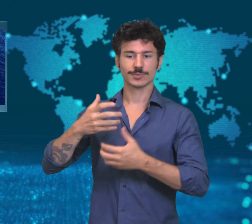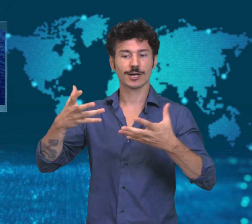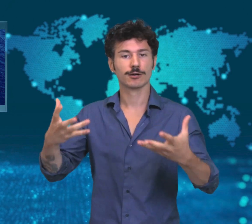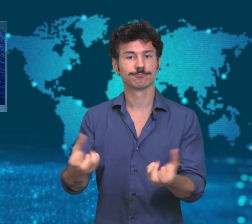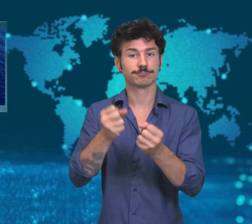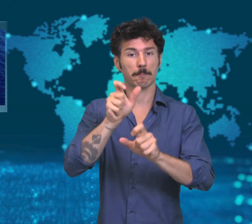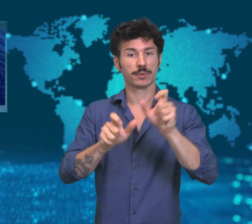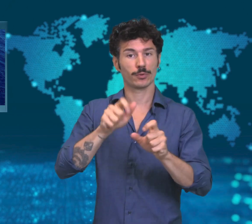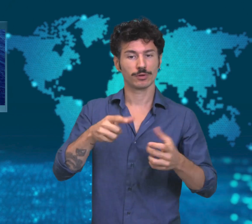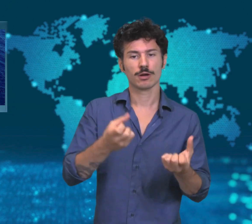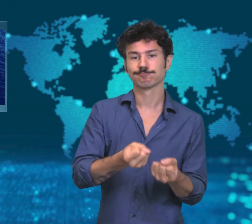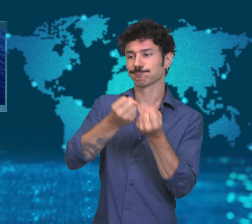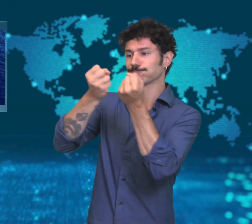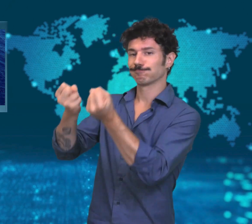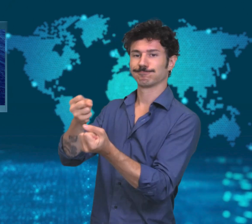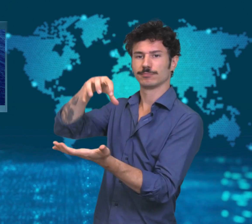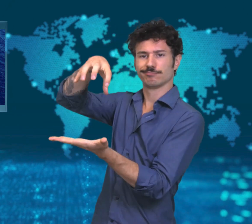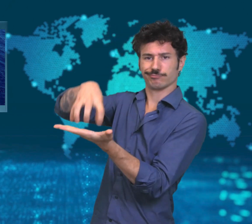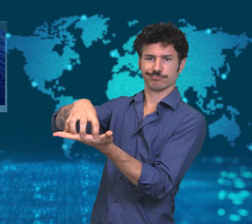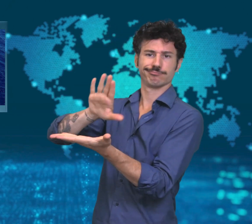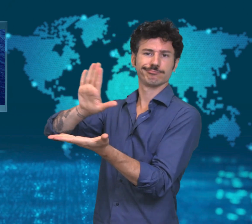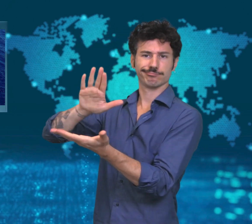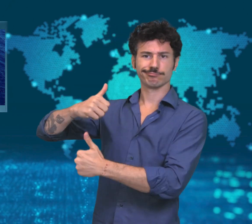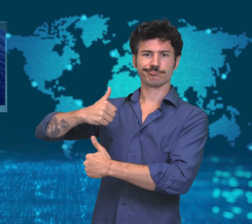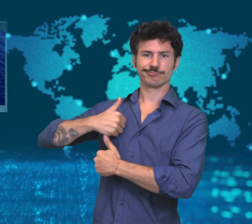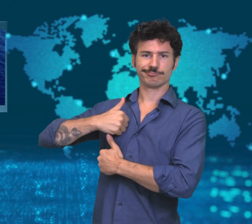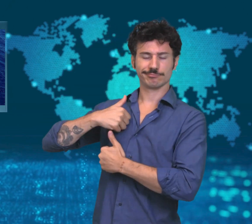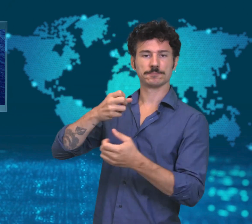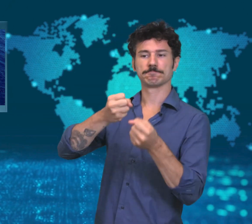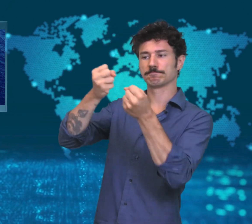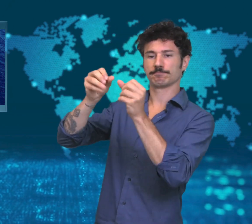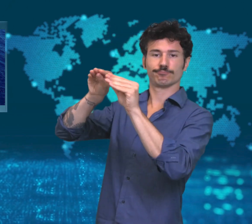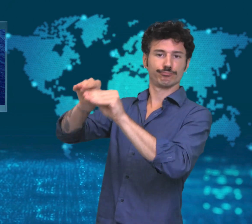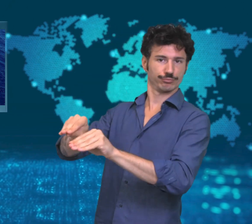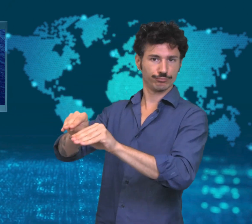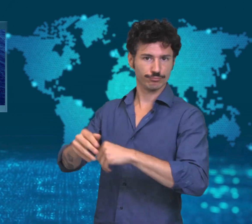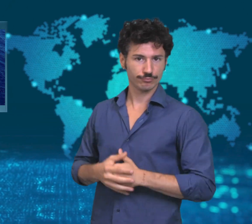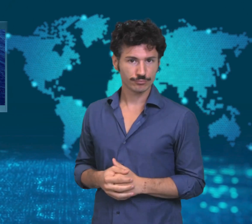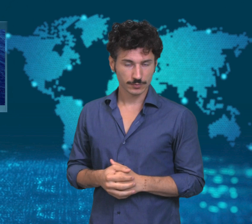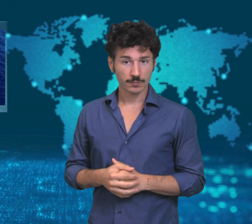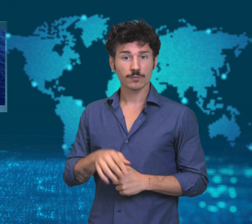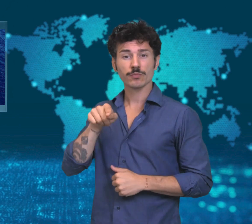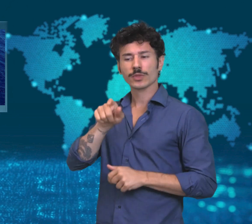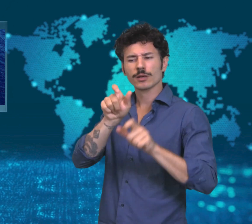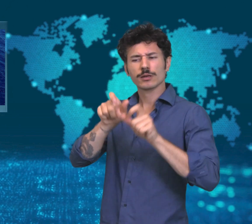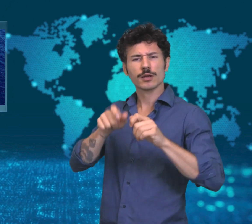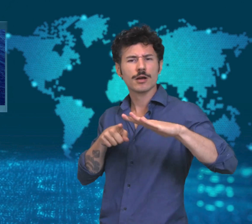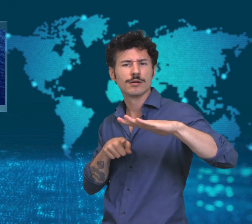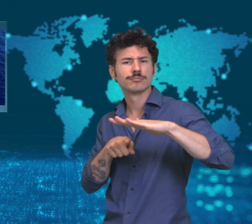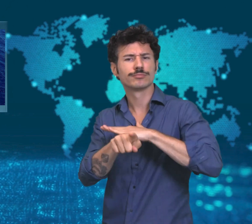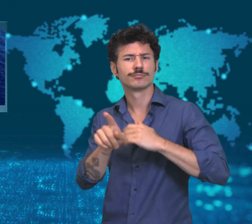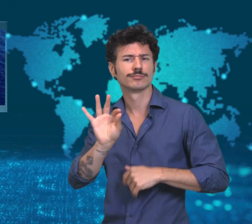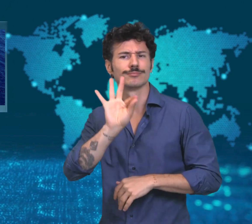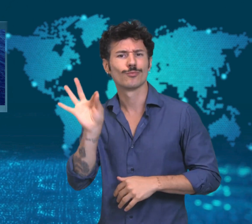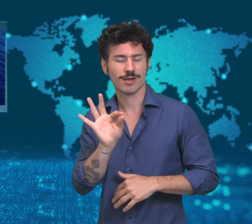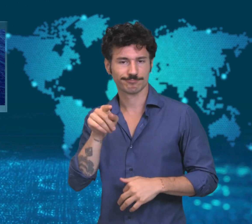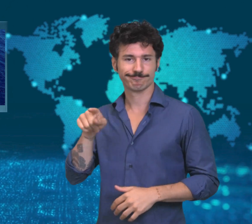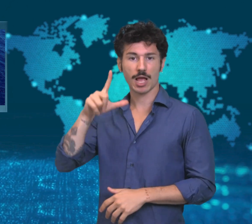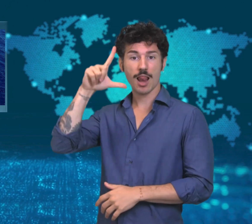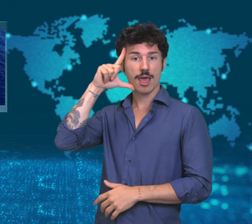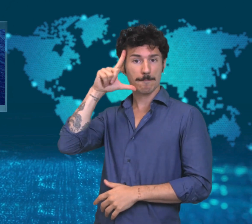Malta’s armed forces brought the migrants to a military base onshore.